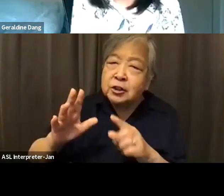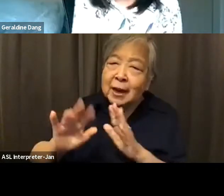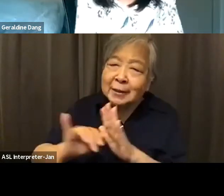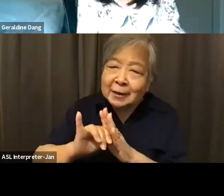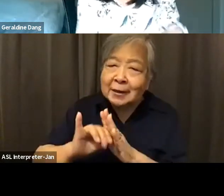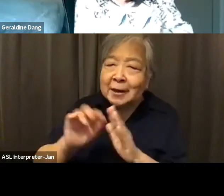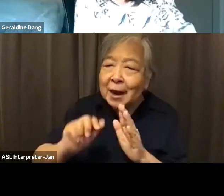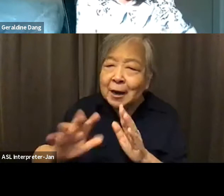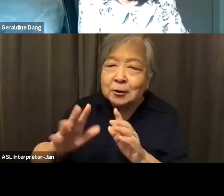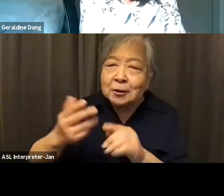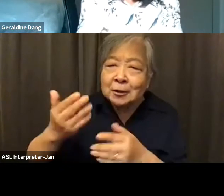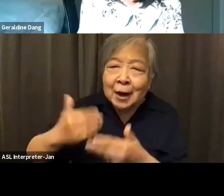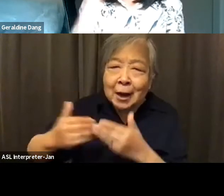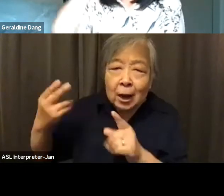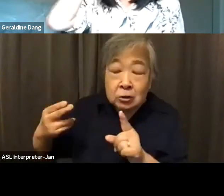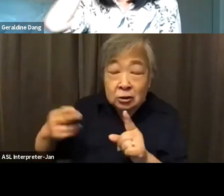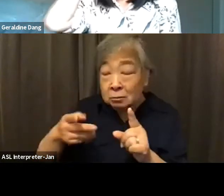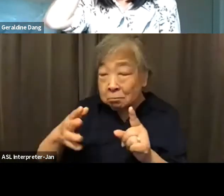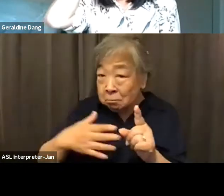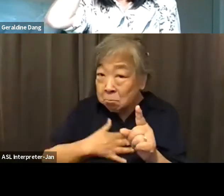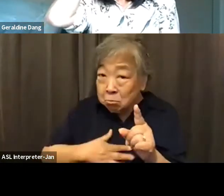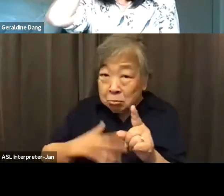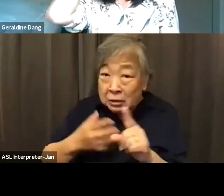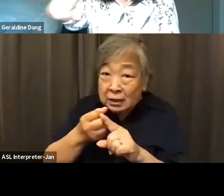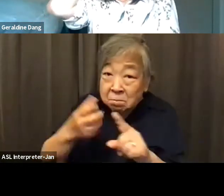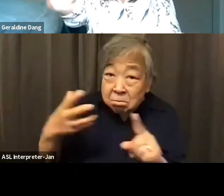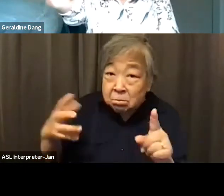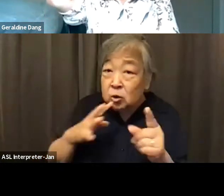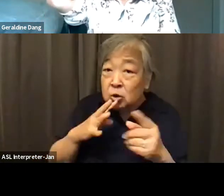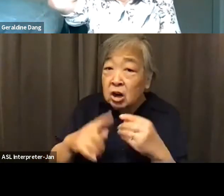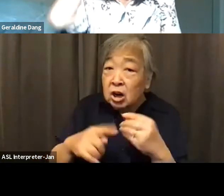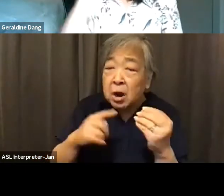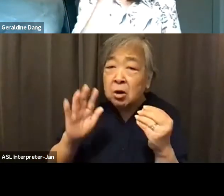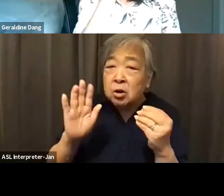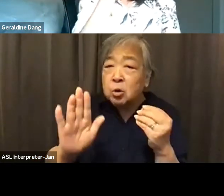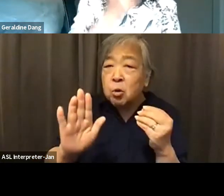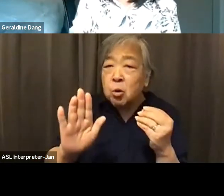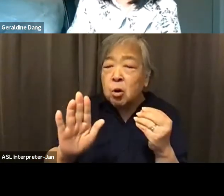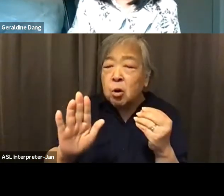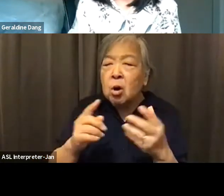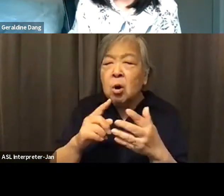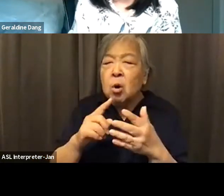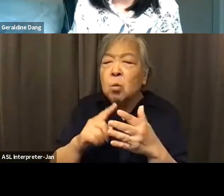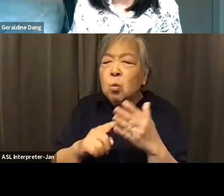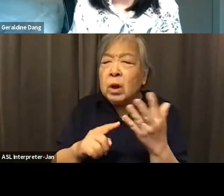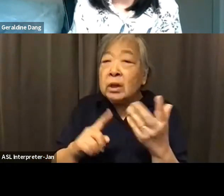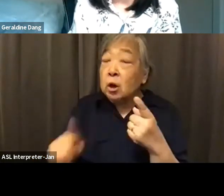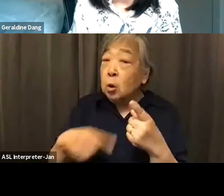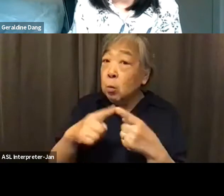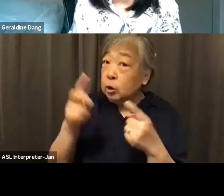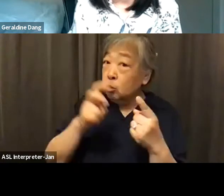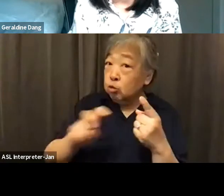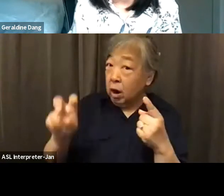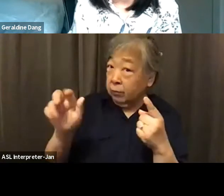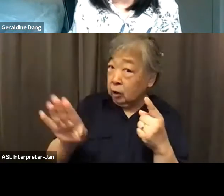I was wondering if you could tell us a little bit about when you traveled abroad, was that